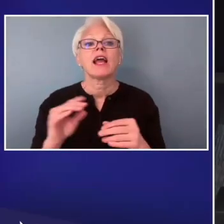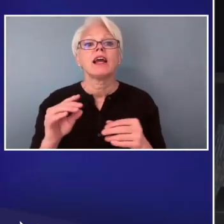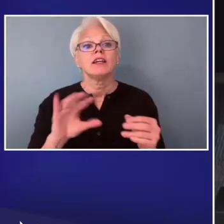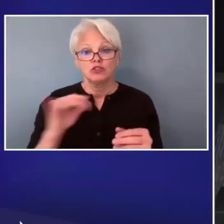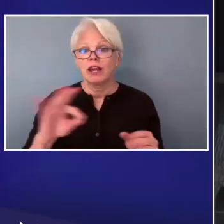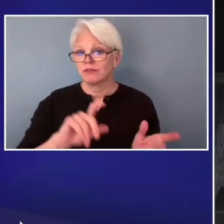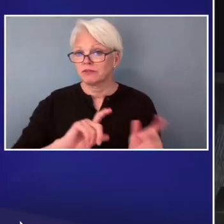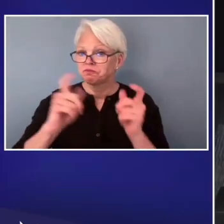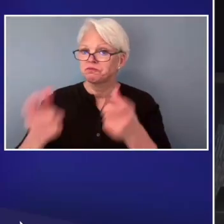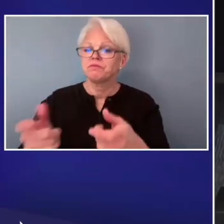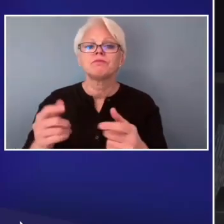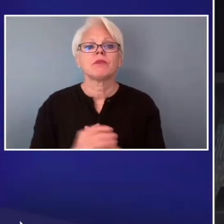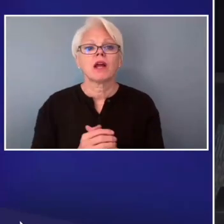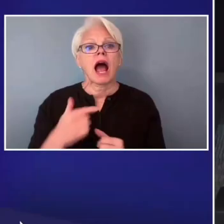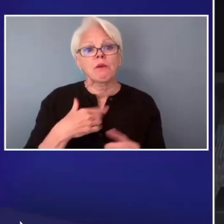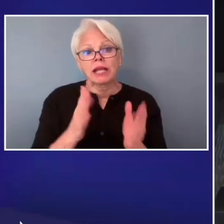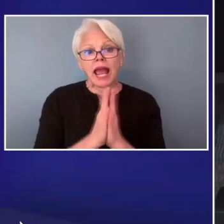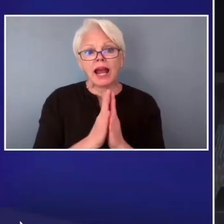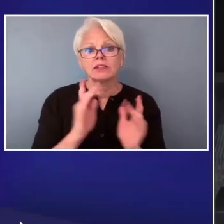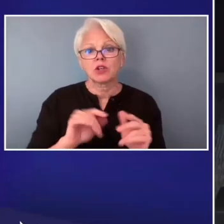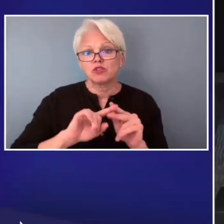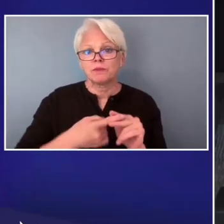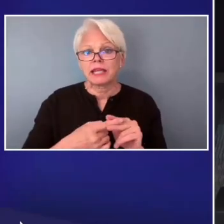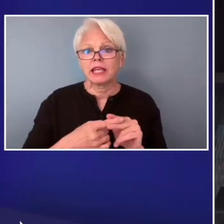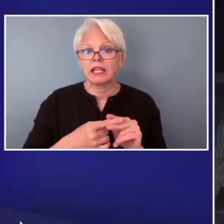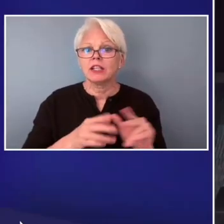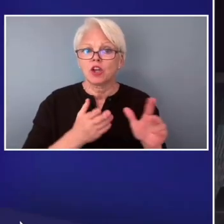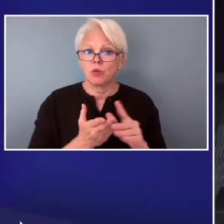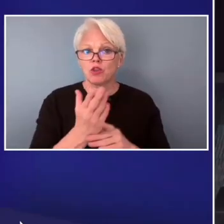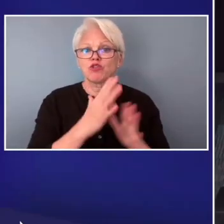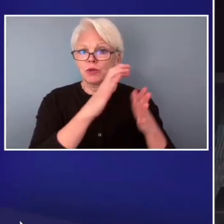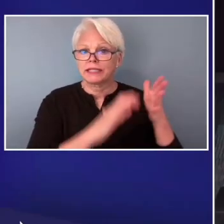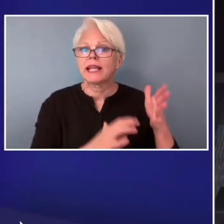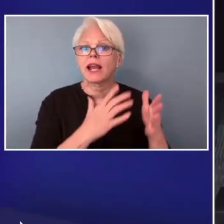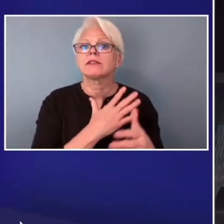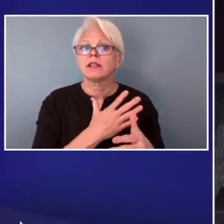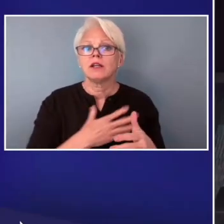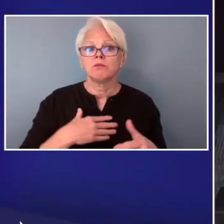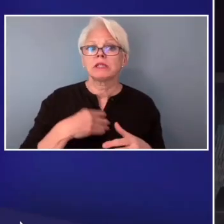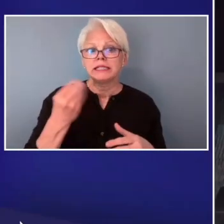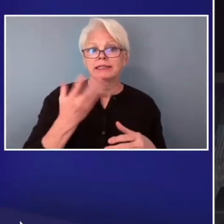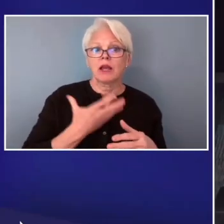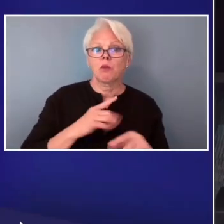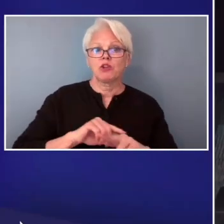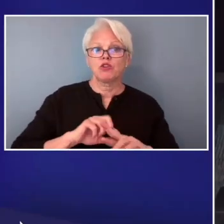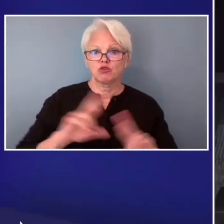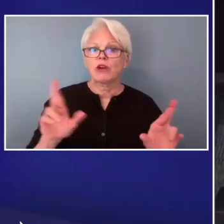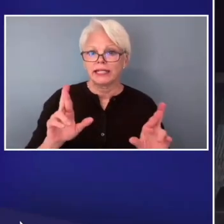I would just ask that as you begin your walkthrough, will you prompt me when you are ready to take a pause and to solicit questions and comments from the group?